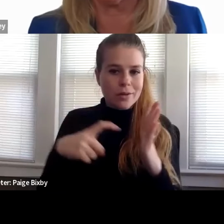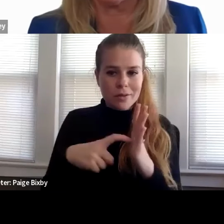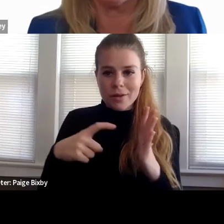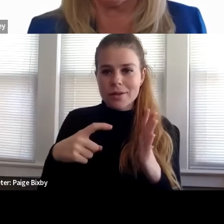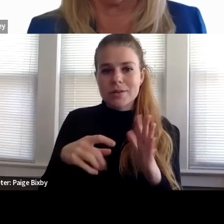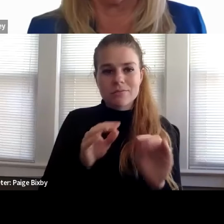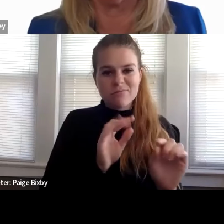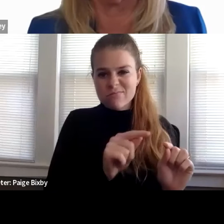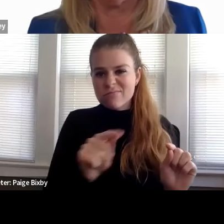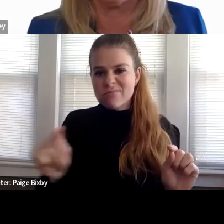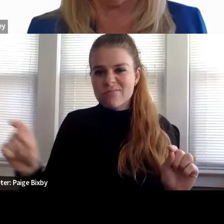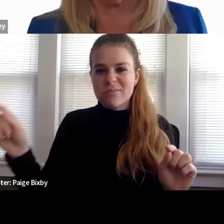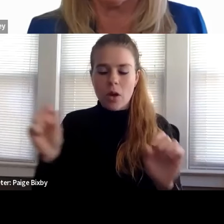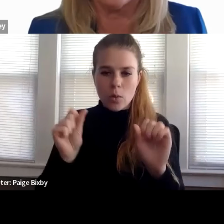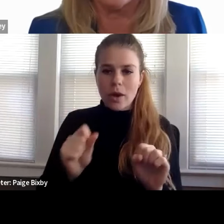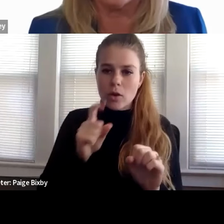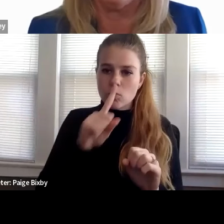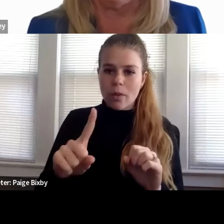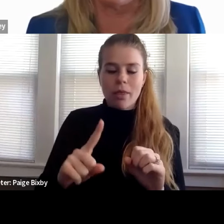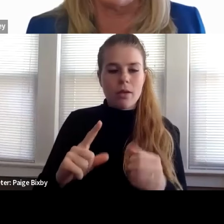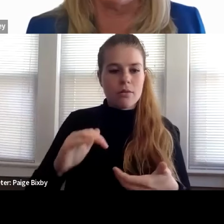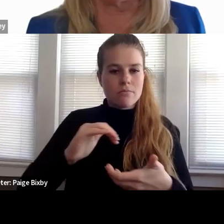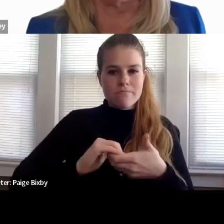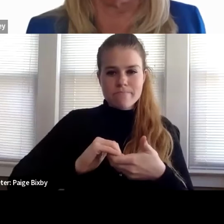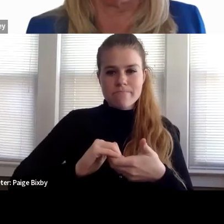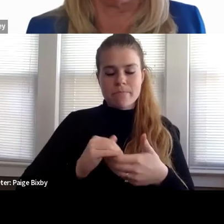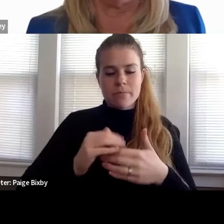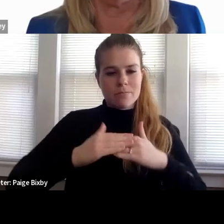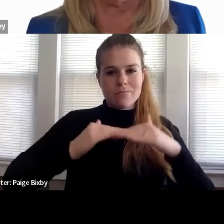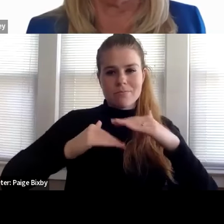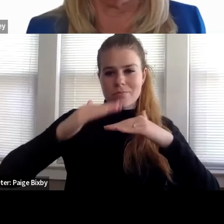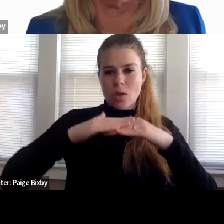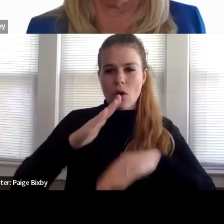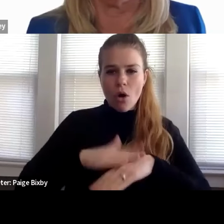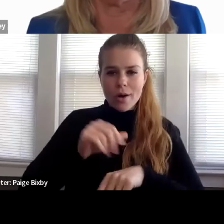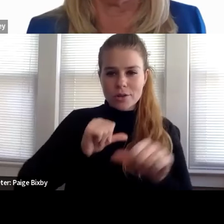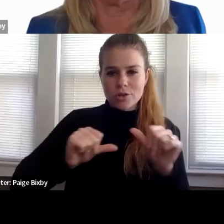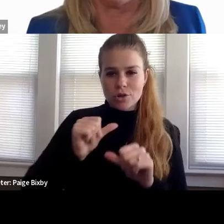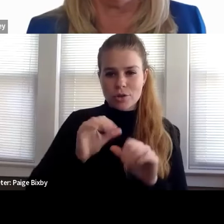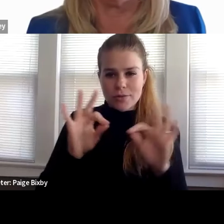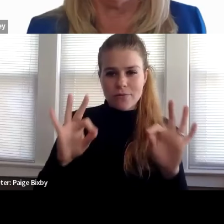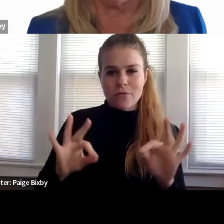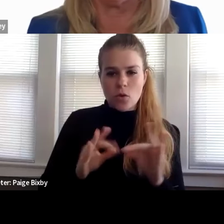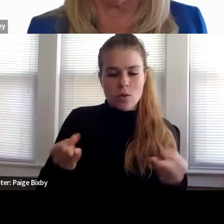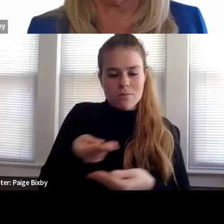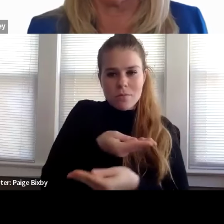And so we can build on each other's forms and identify the work